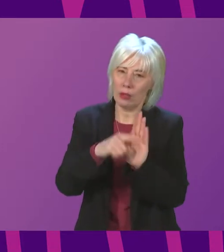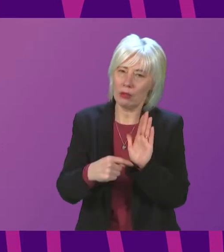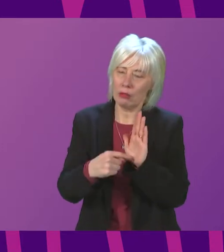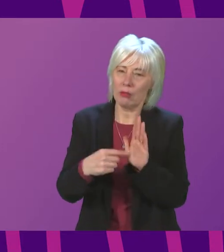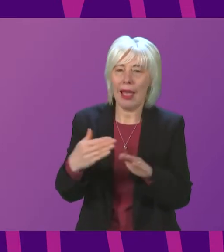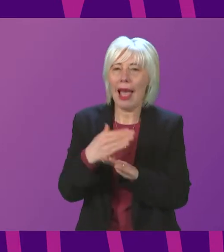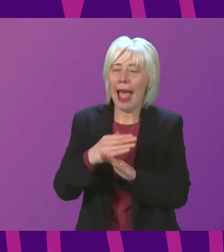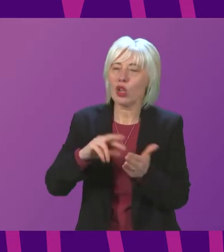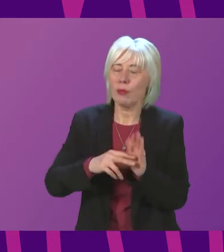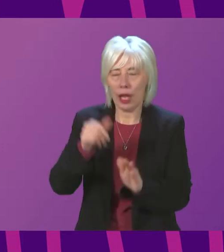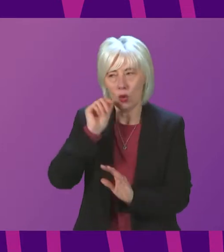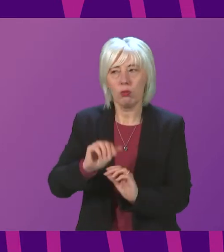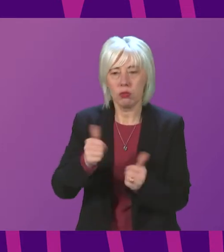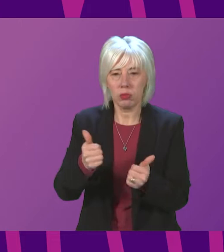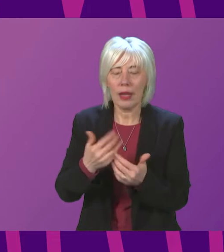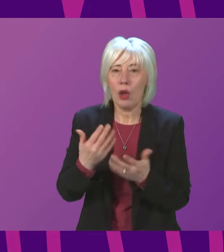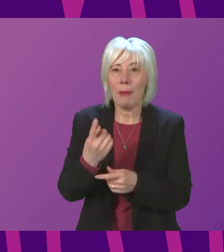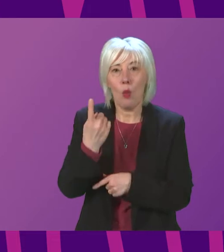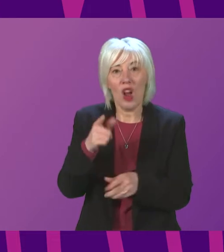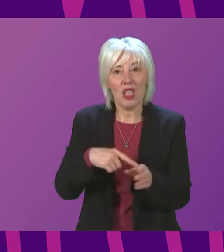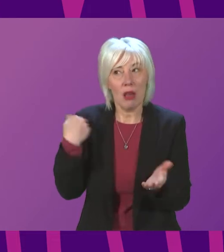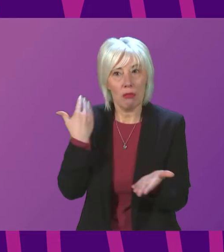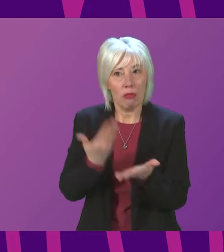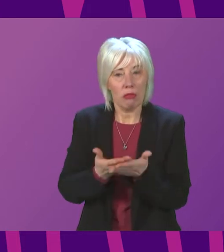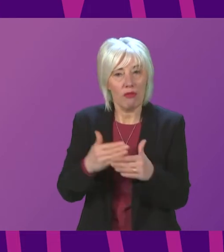plan—indeed, it is now one year since its publication.